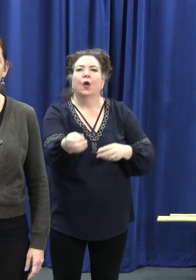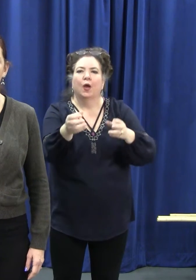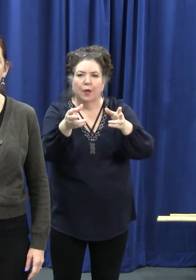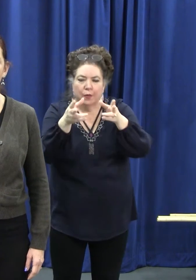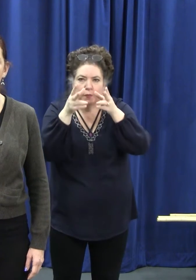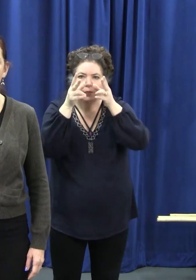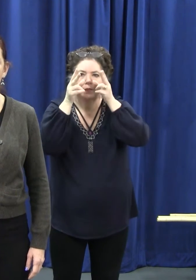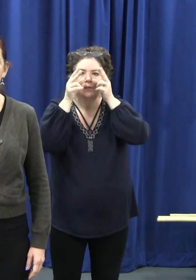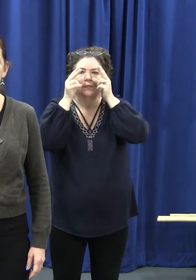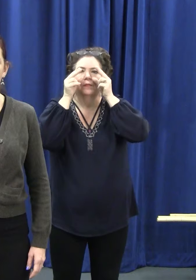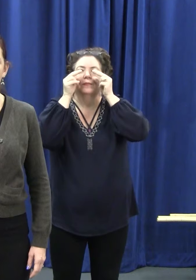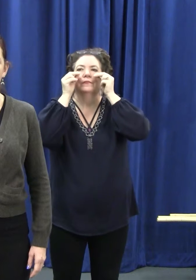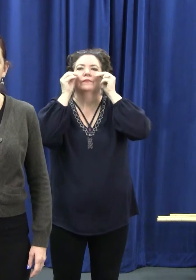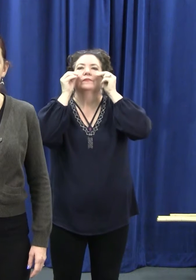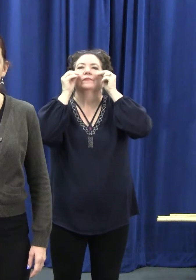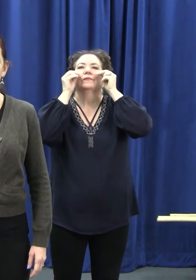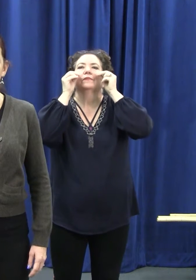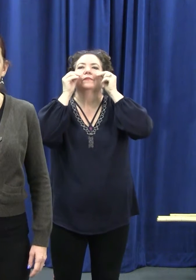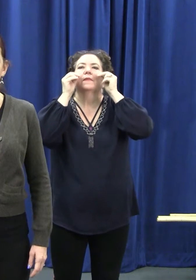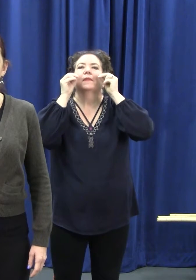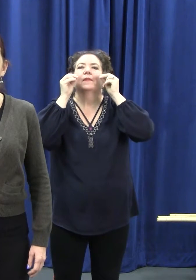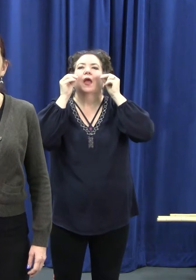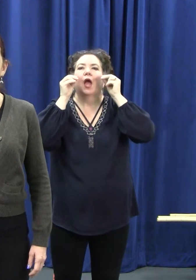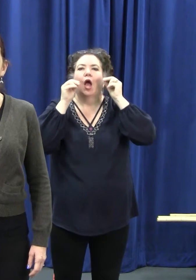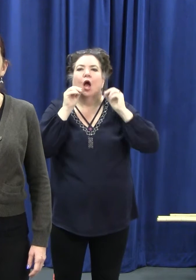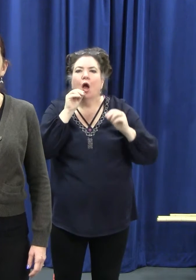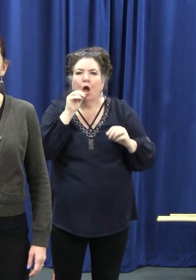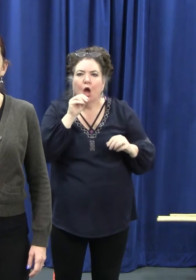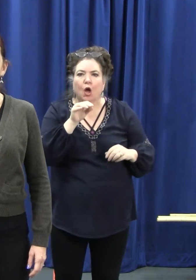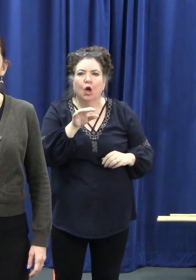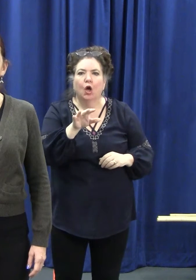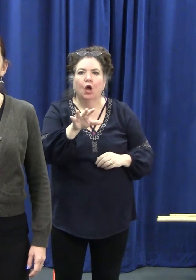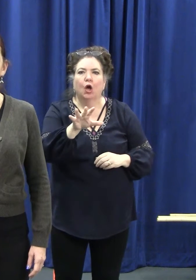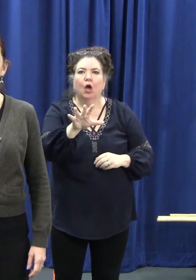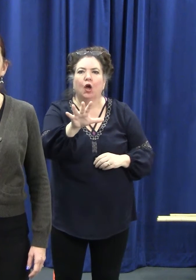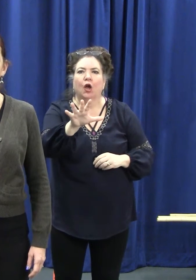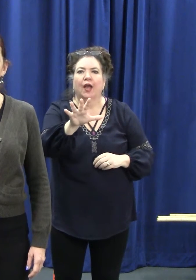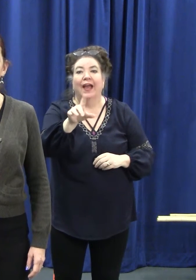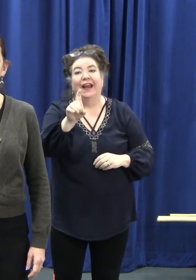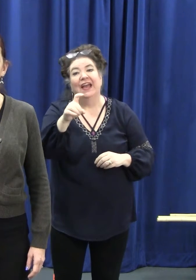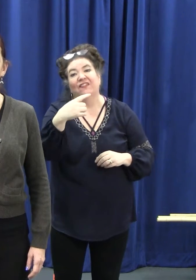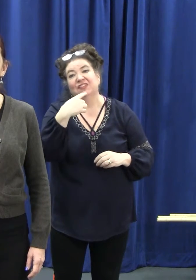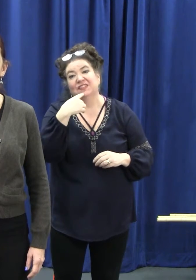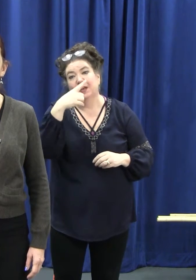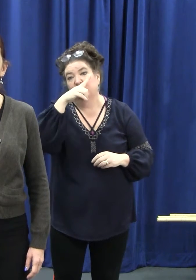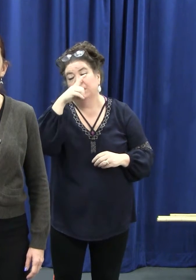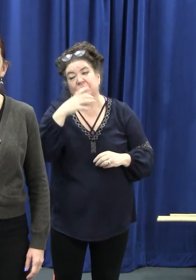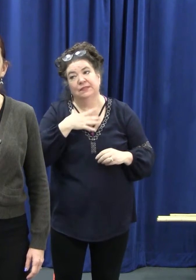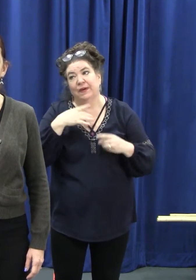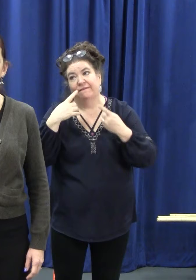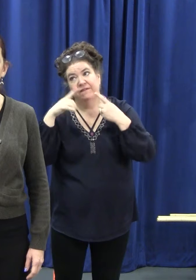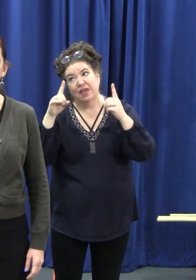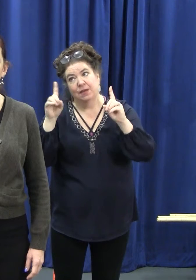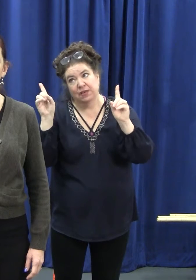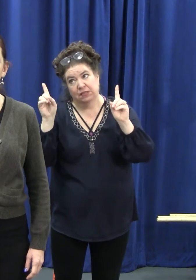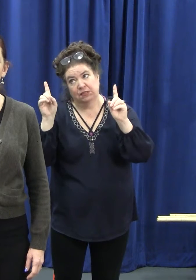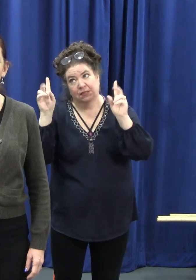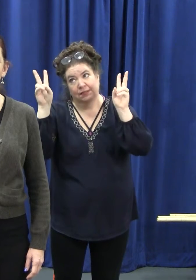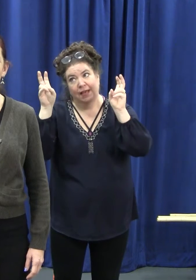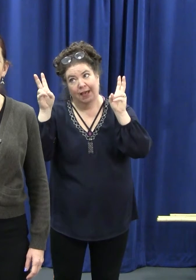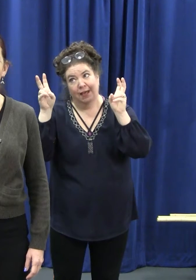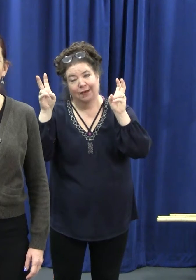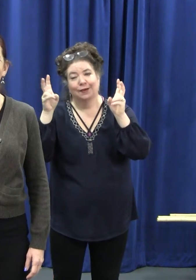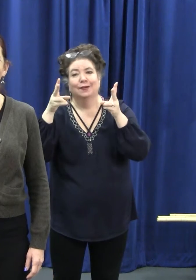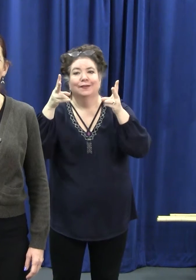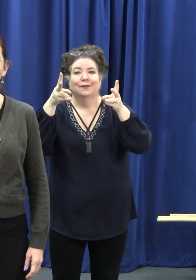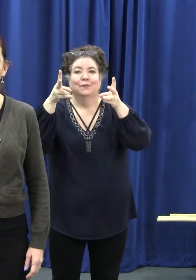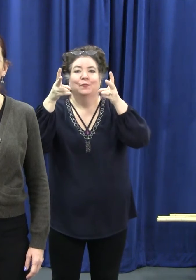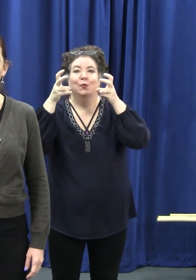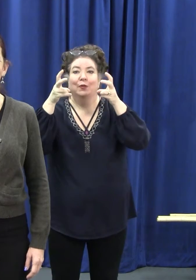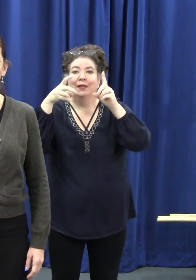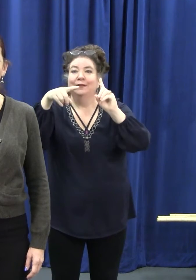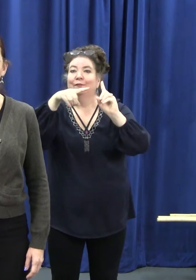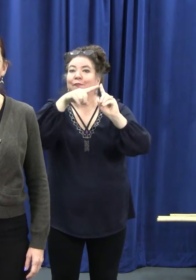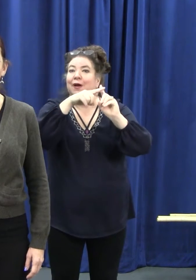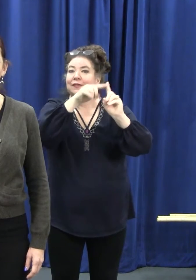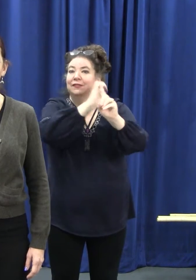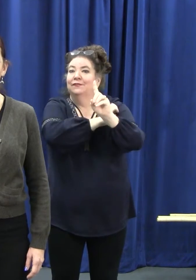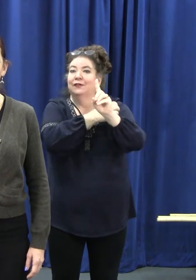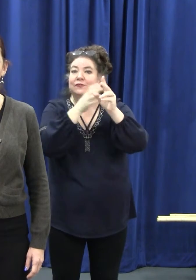and out (Luane) And I have to say, because it's my famous saying pull in positive energy